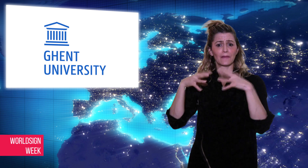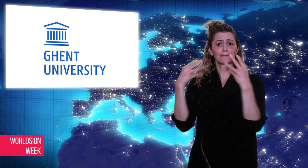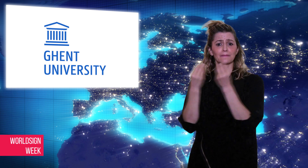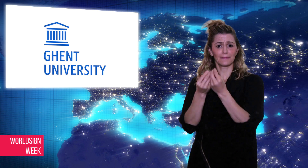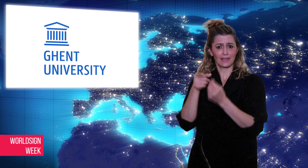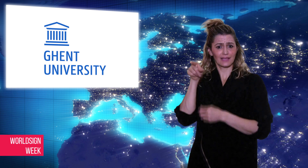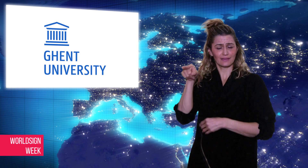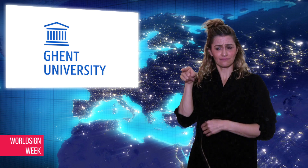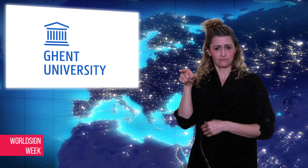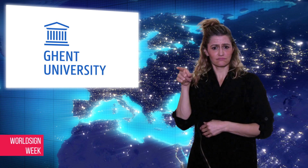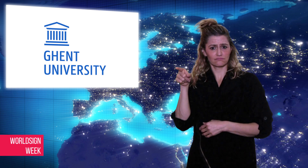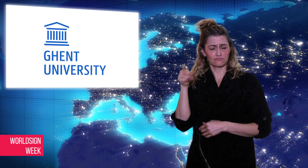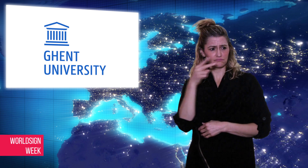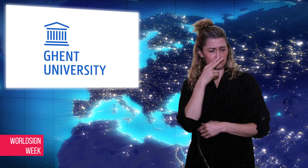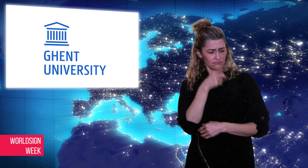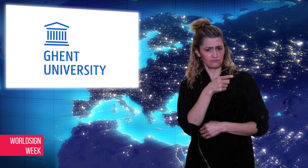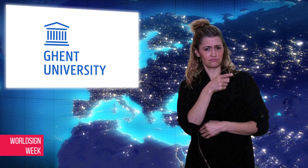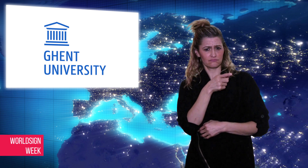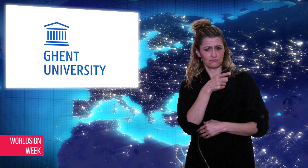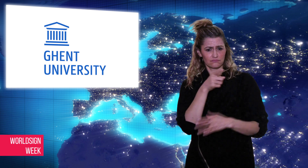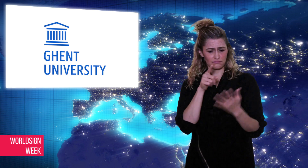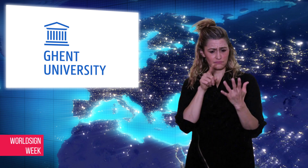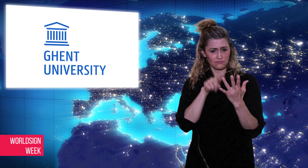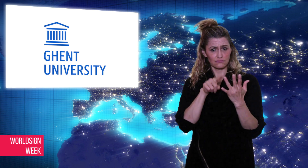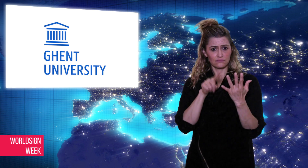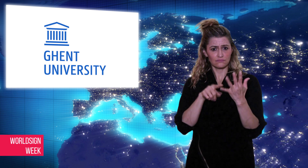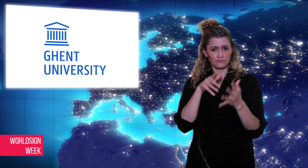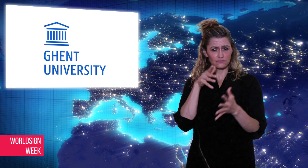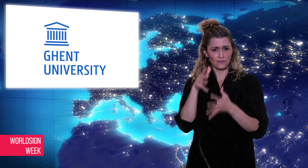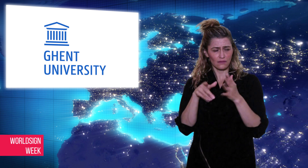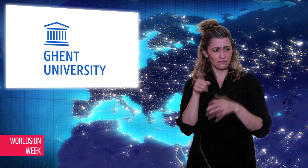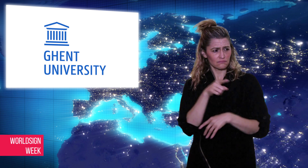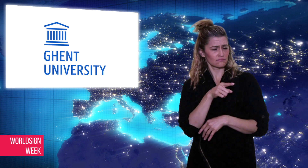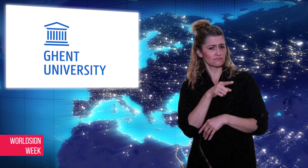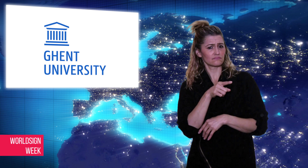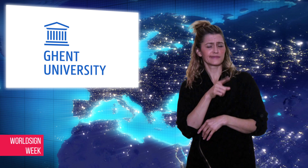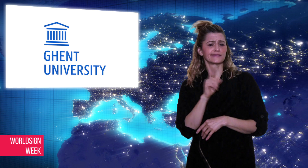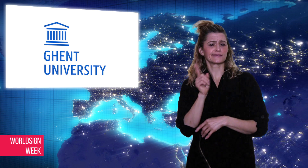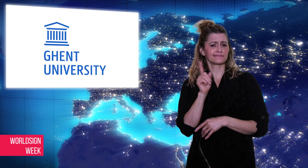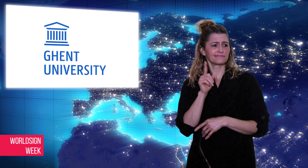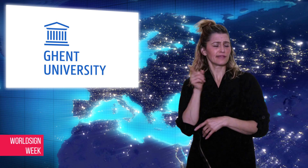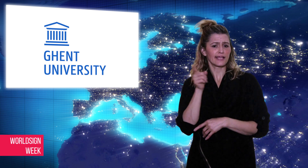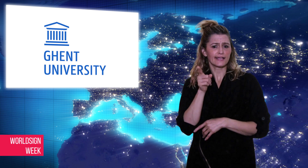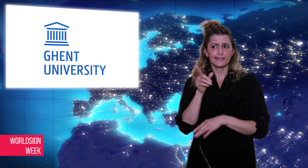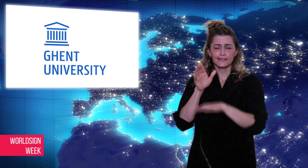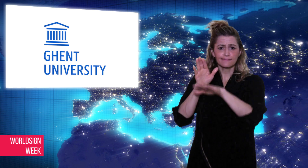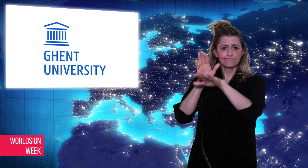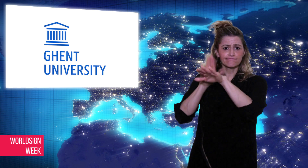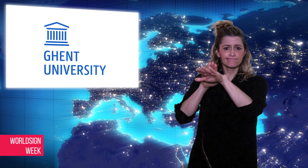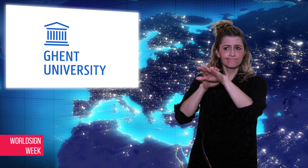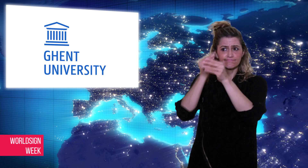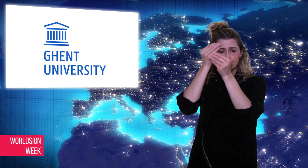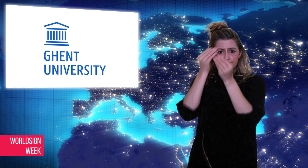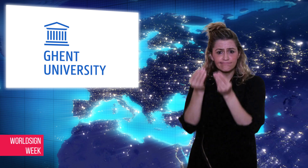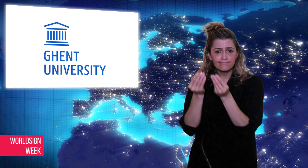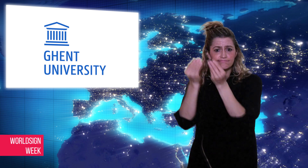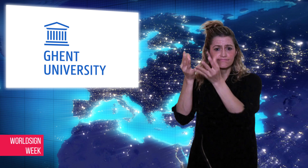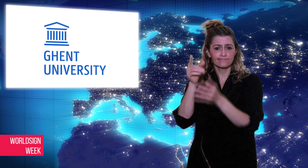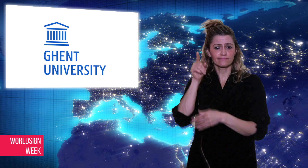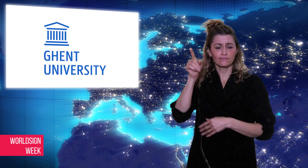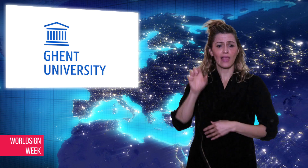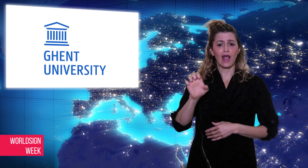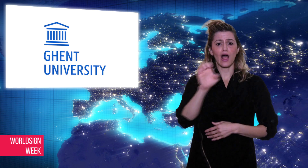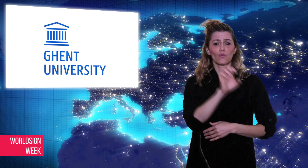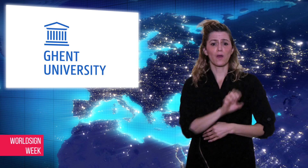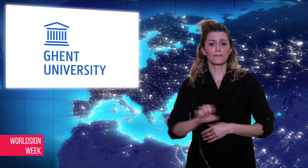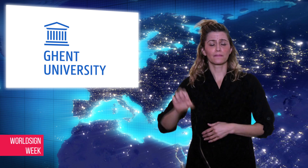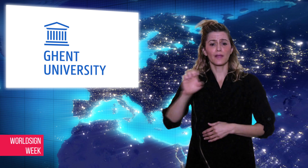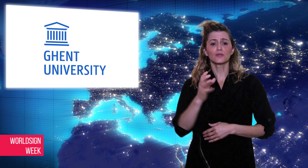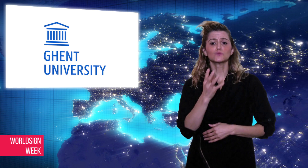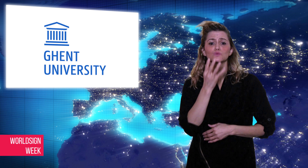were first noticed by a Jewish Flemish family.